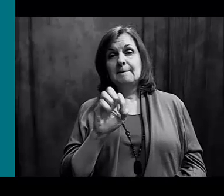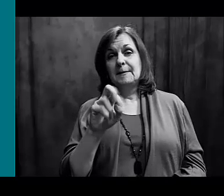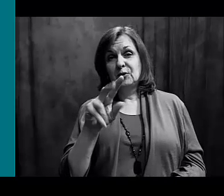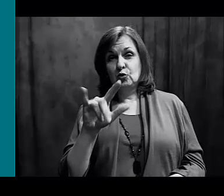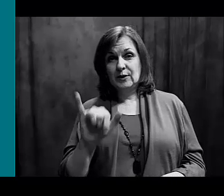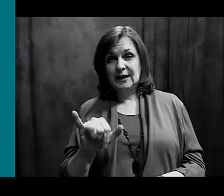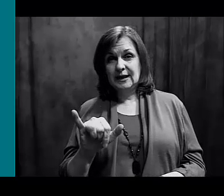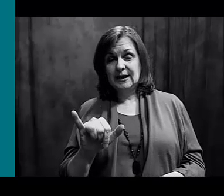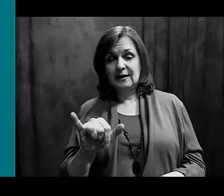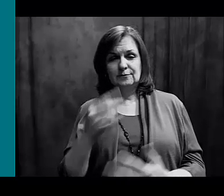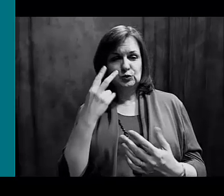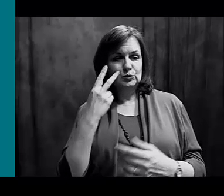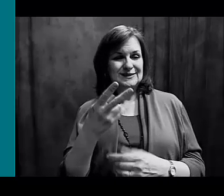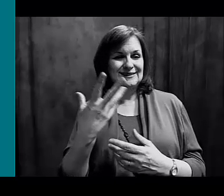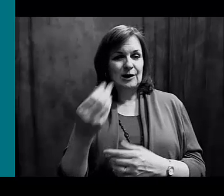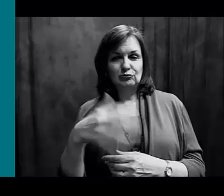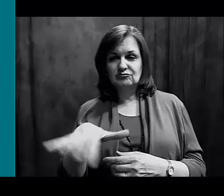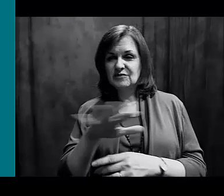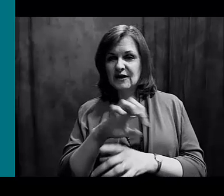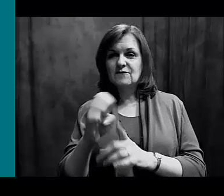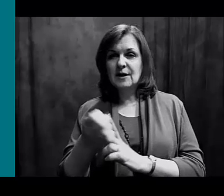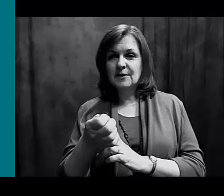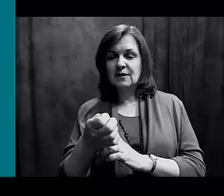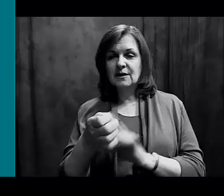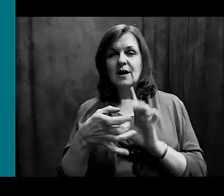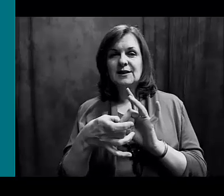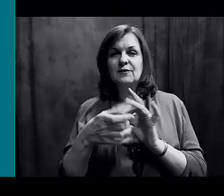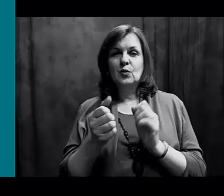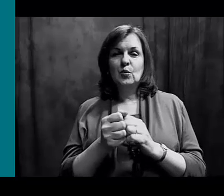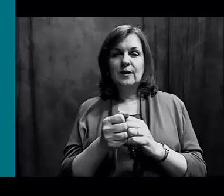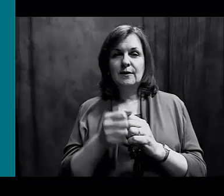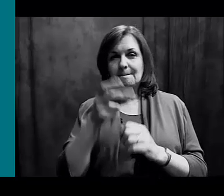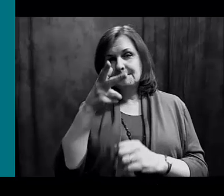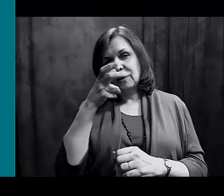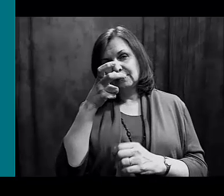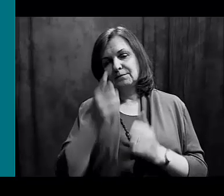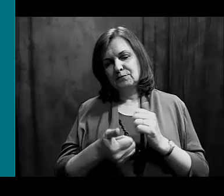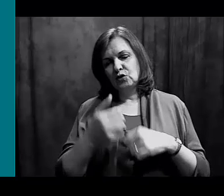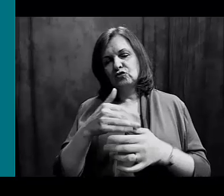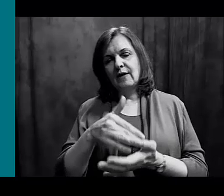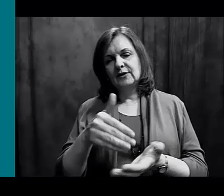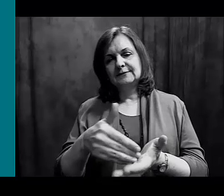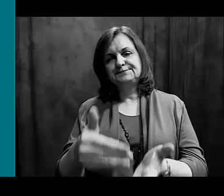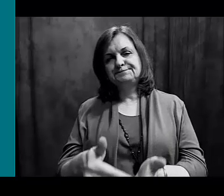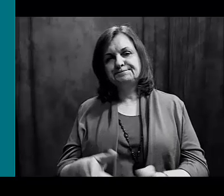often associated with arthropods or bugs